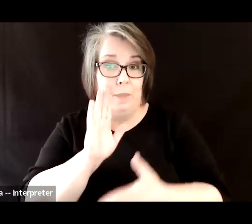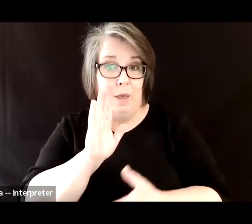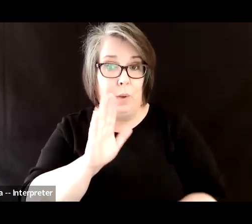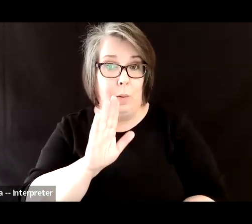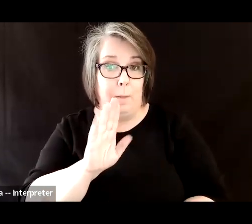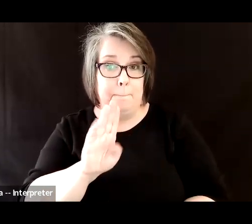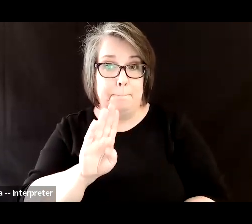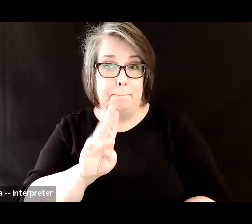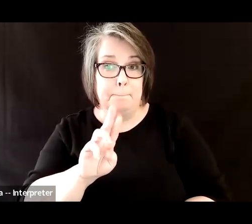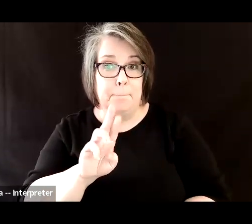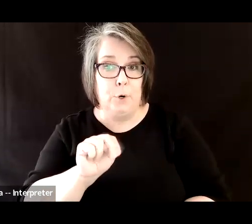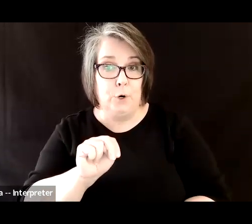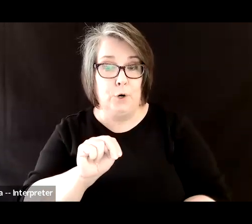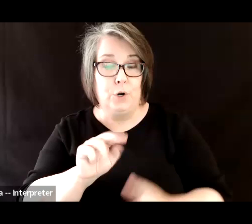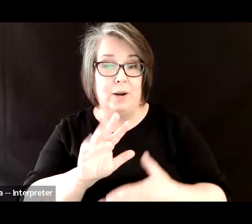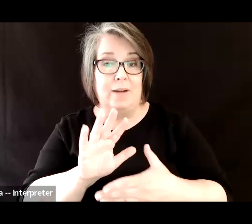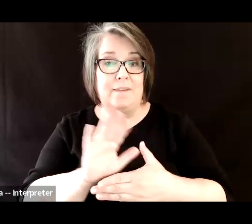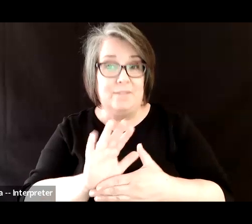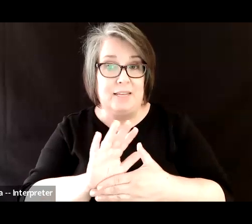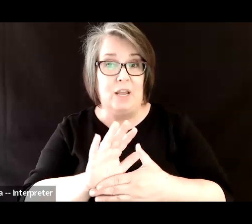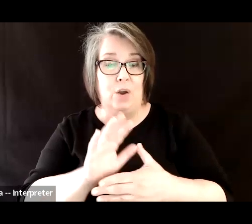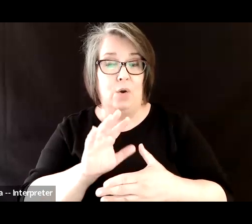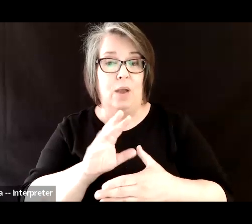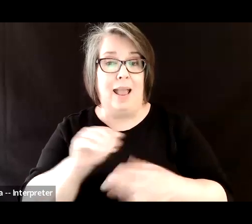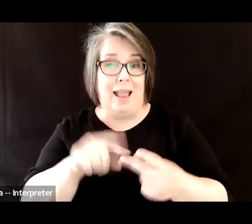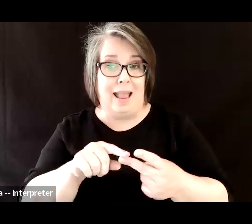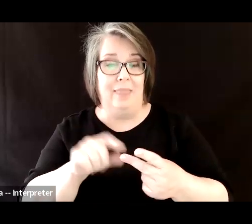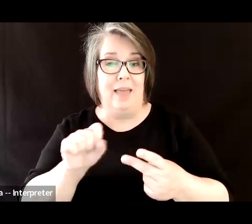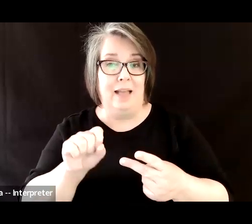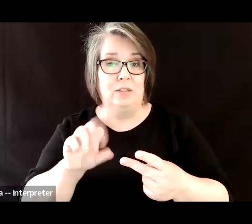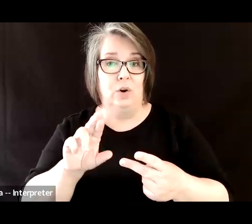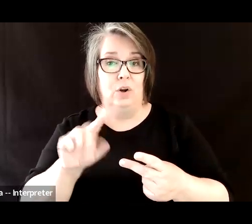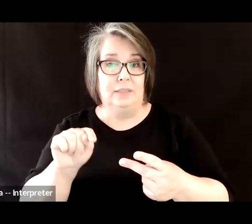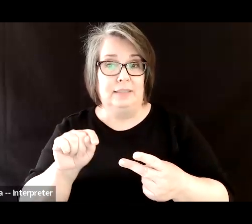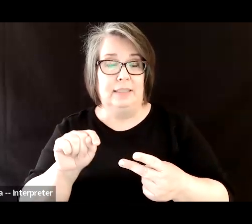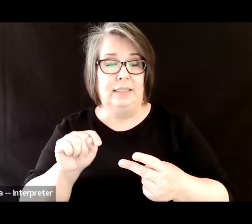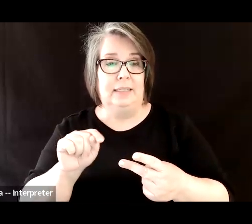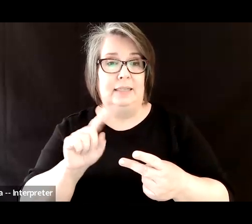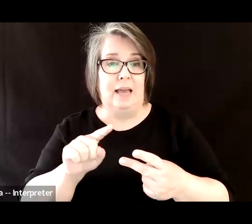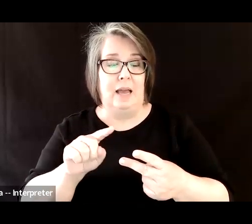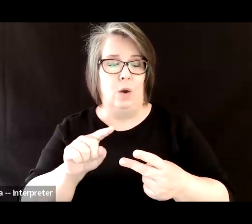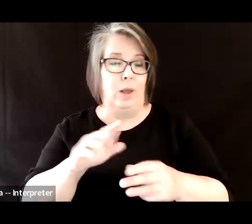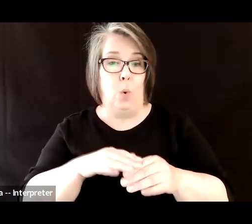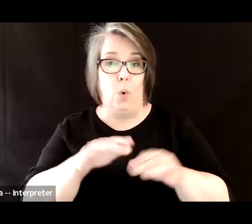video file and SRT file -- SRT file on a disk that will play on a DVD player or computer with